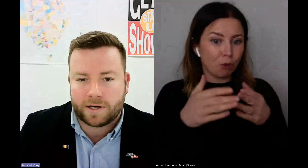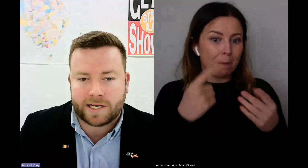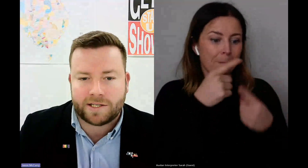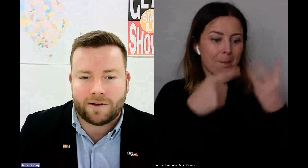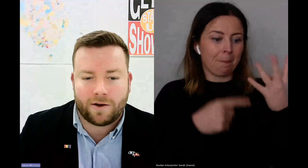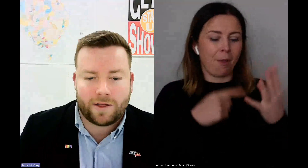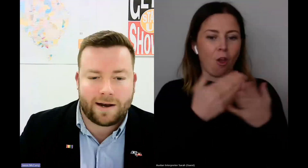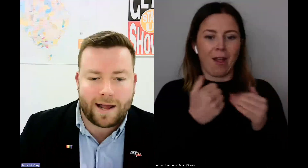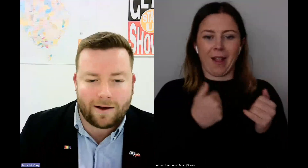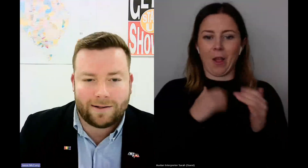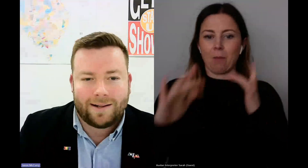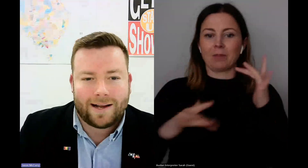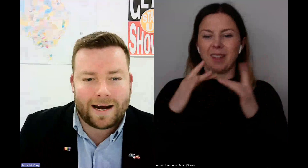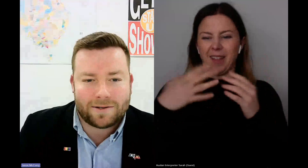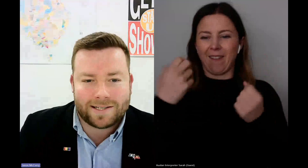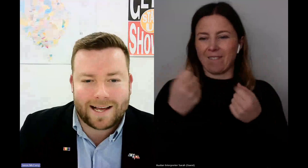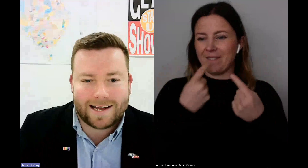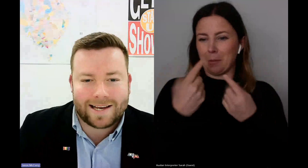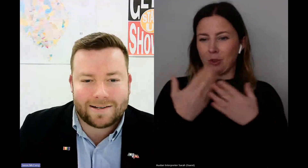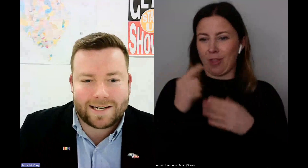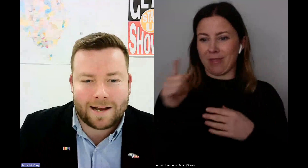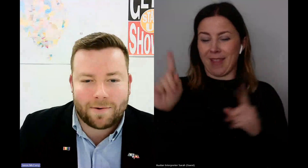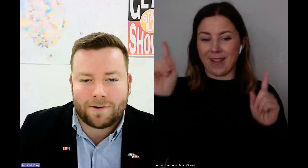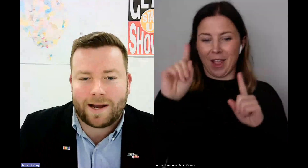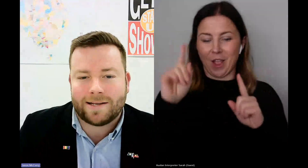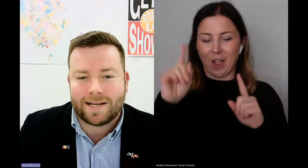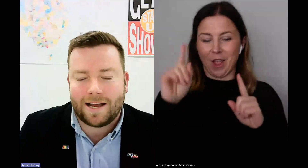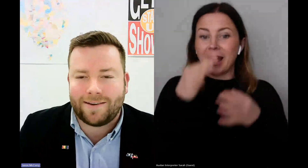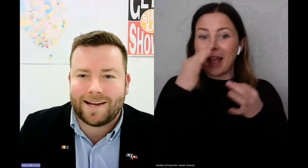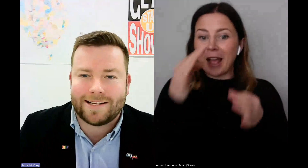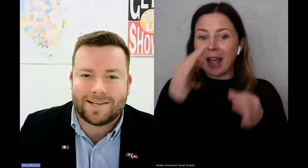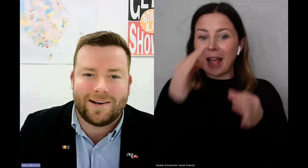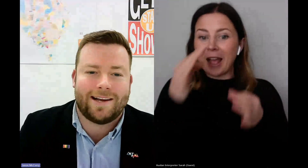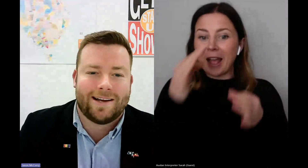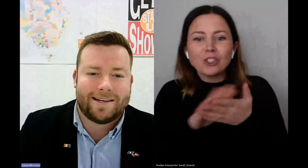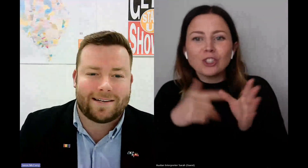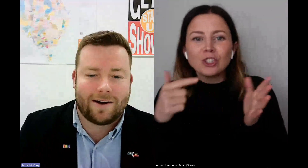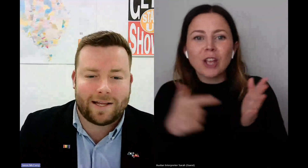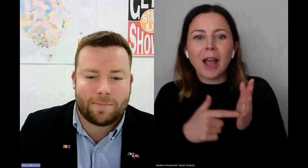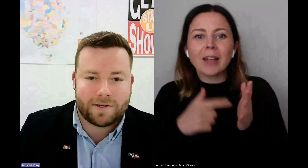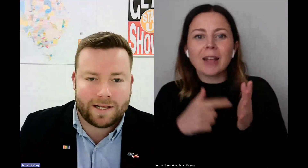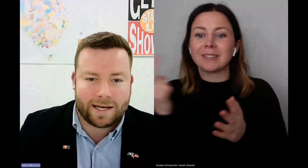organisations on there now and I'll just ask our chat moderators David and Sonia to kindly post a